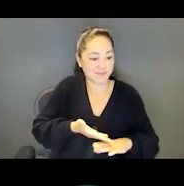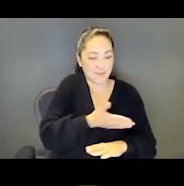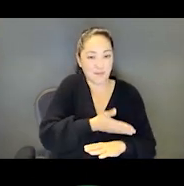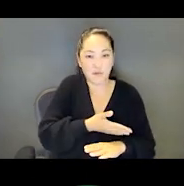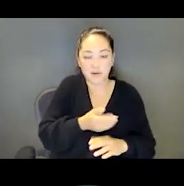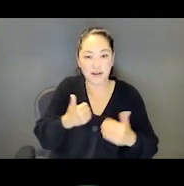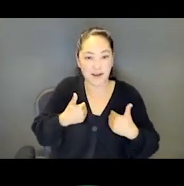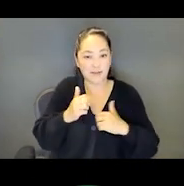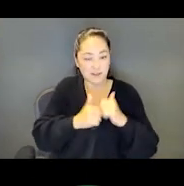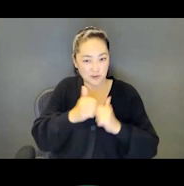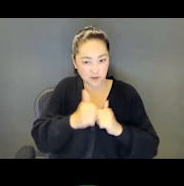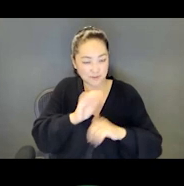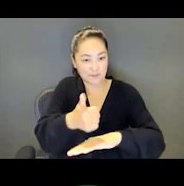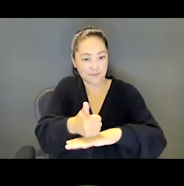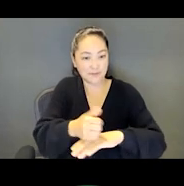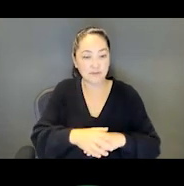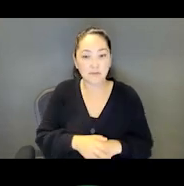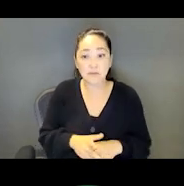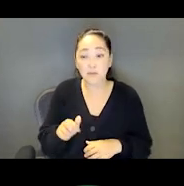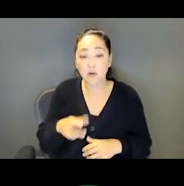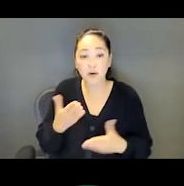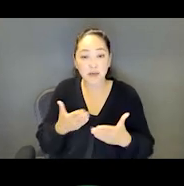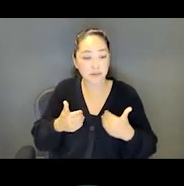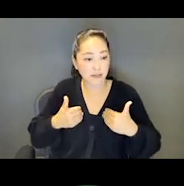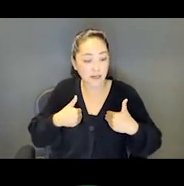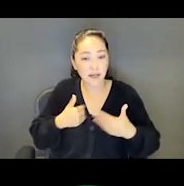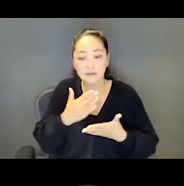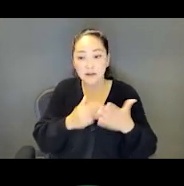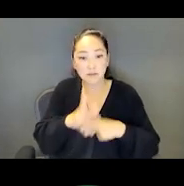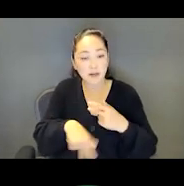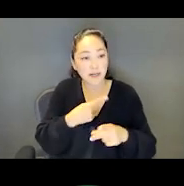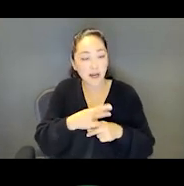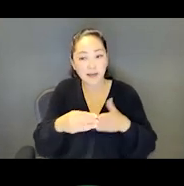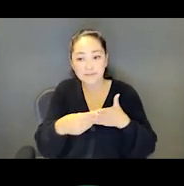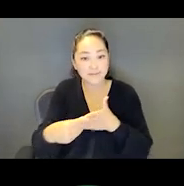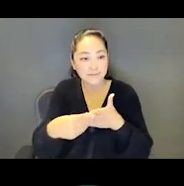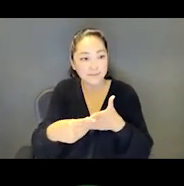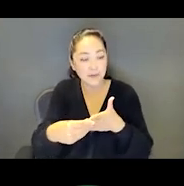So you want to know the part that you have the possibility of letting them know what